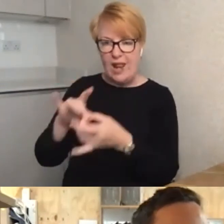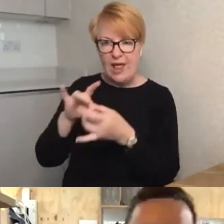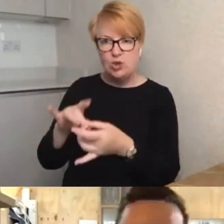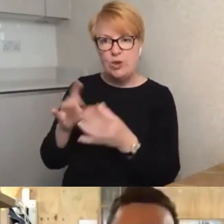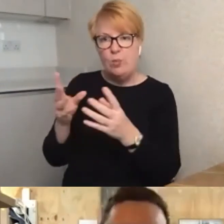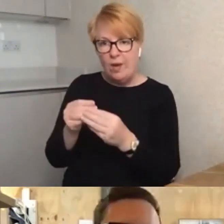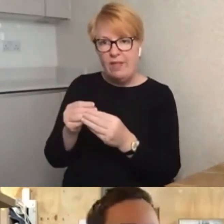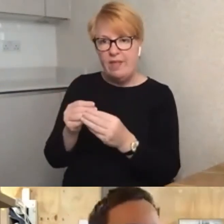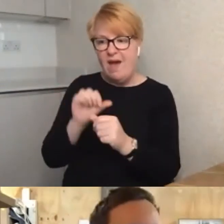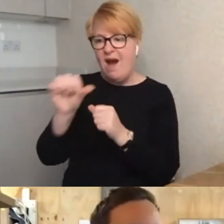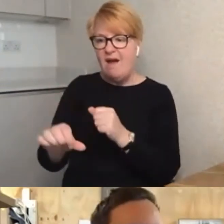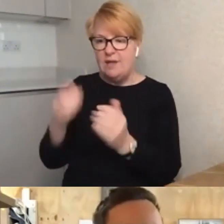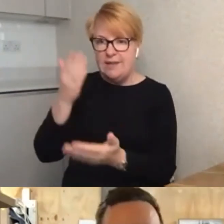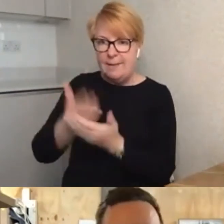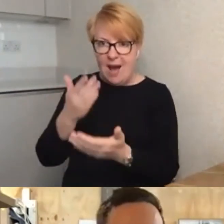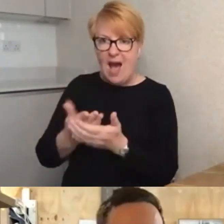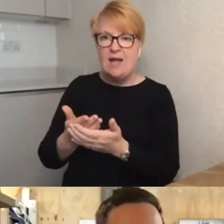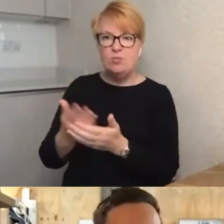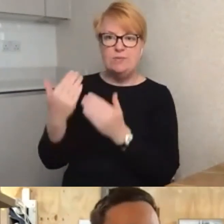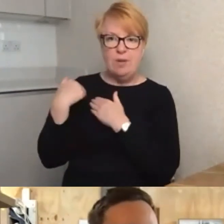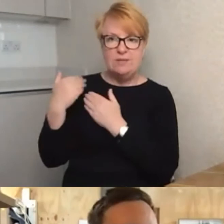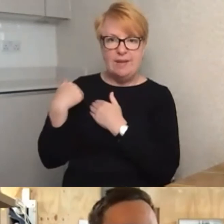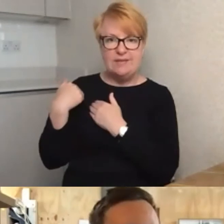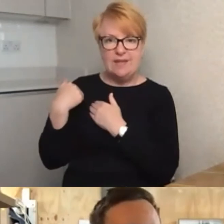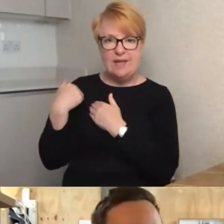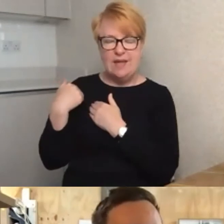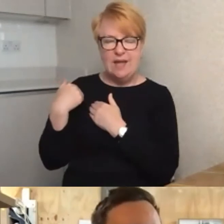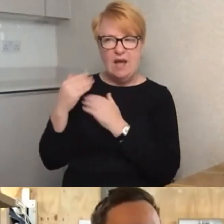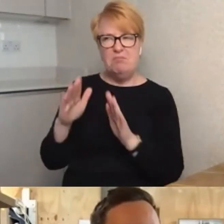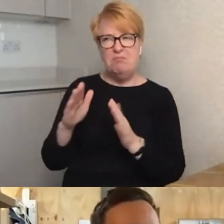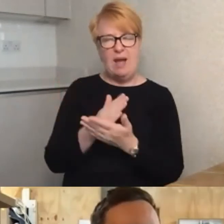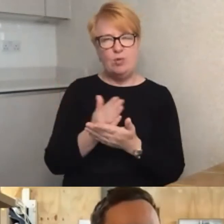I'm not sure I fully understand the question, but I think, is it,